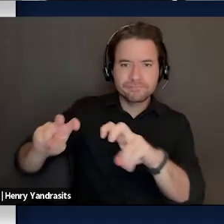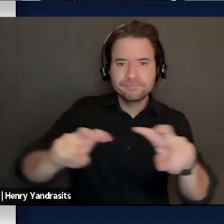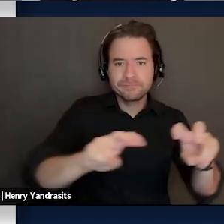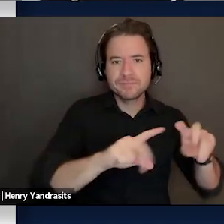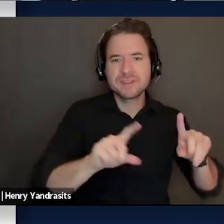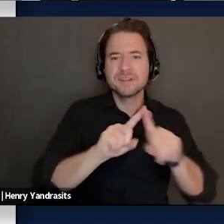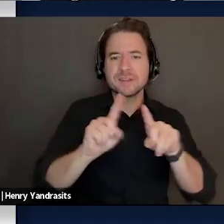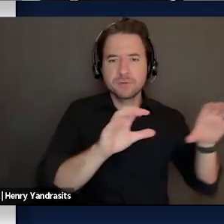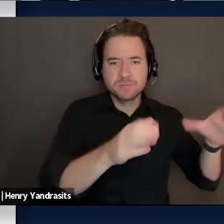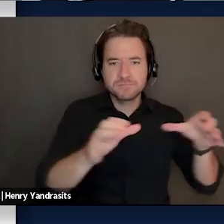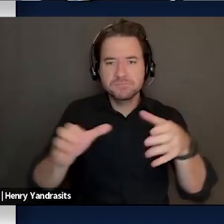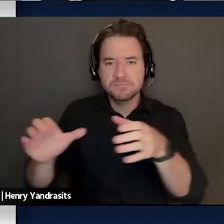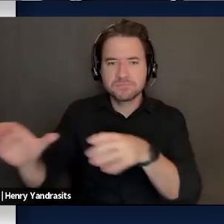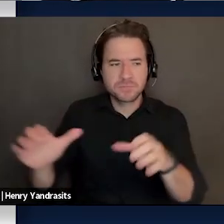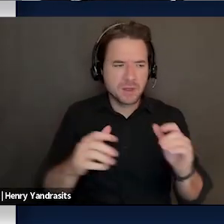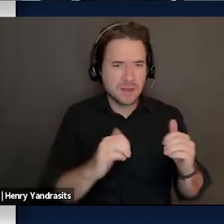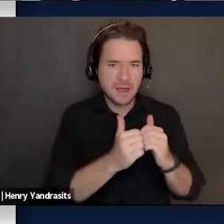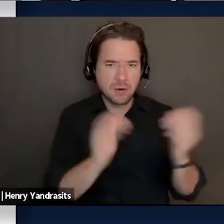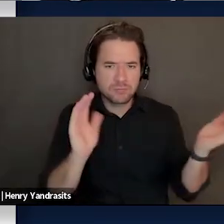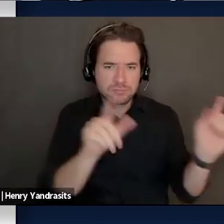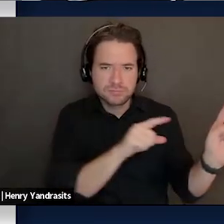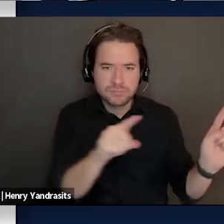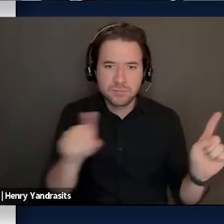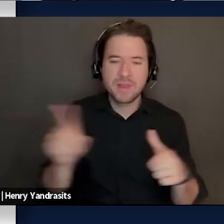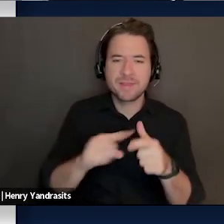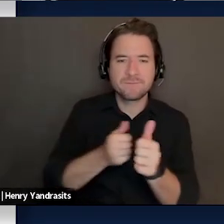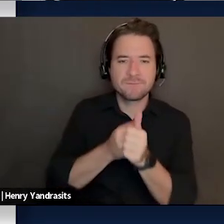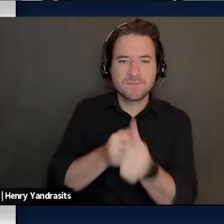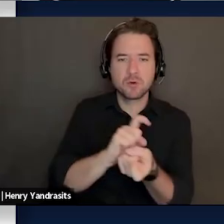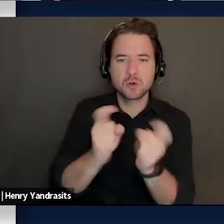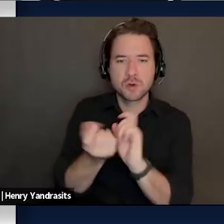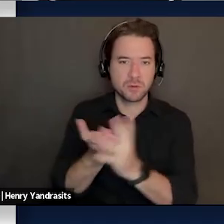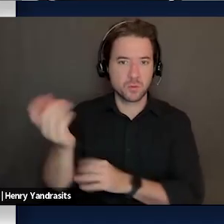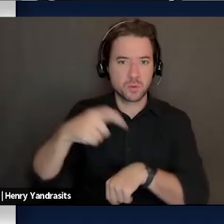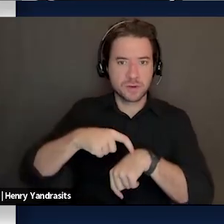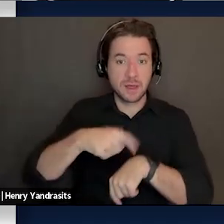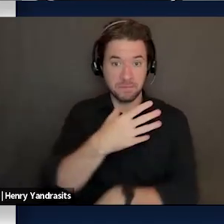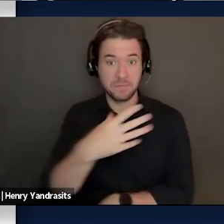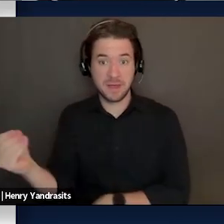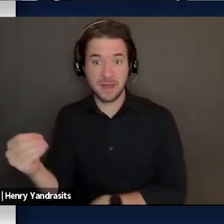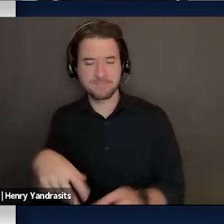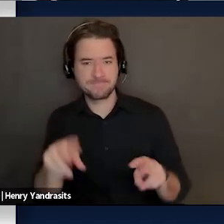Track changes over time. And look at health topics all in one place.